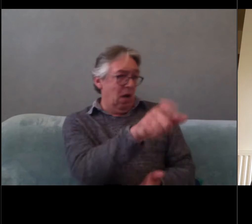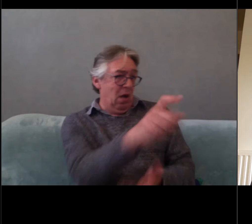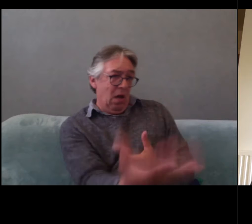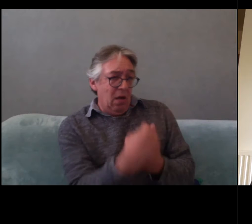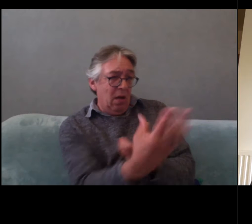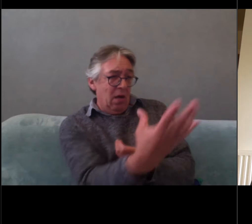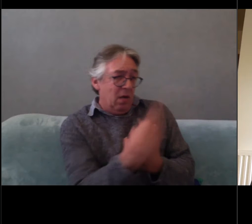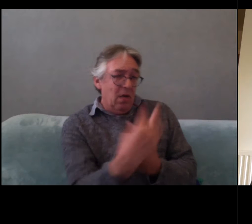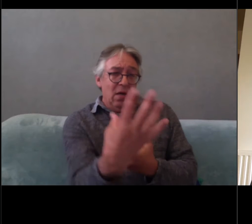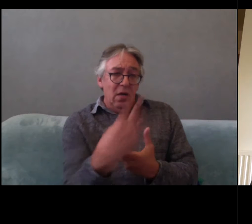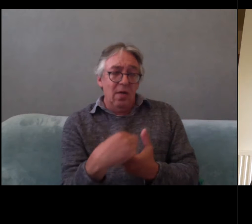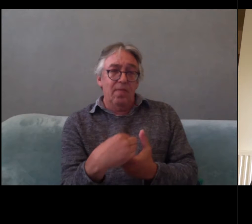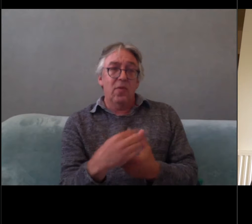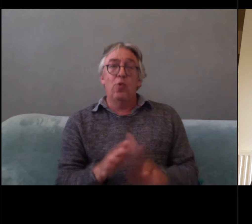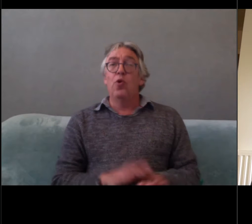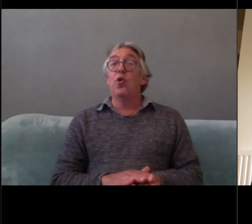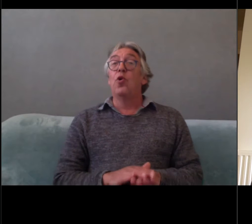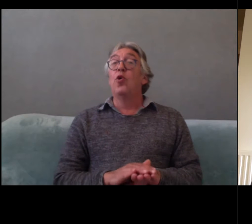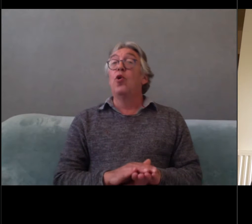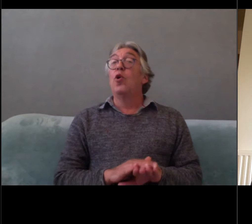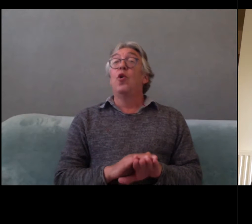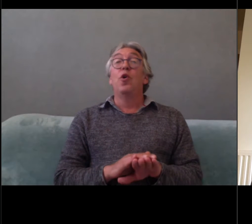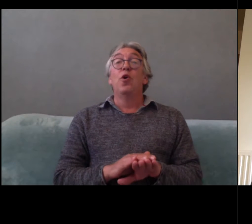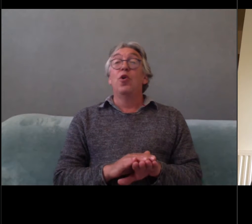to influence the political and economic systems.